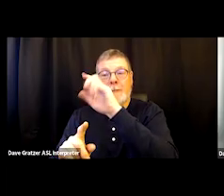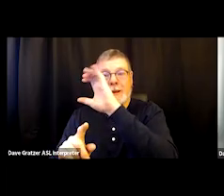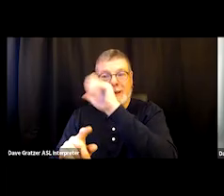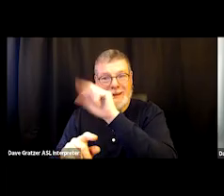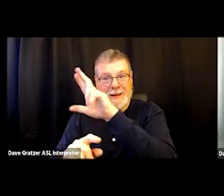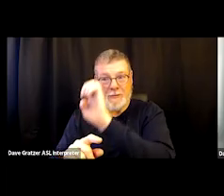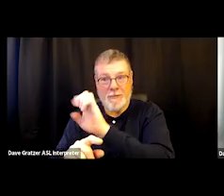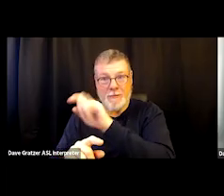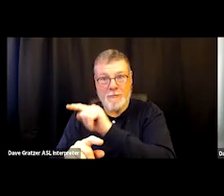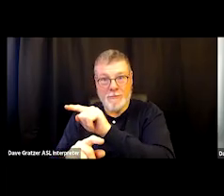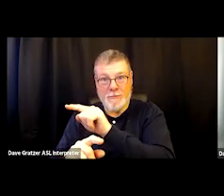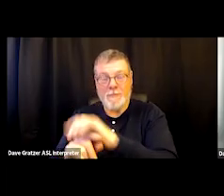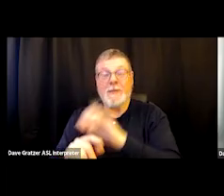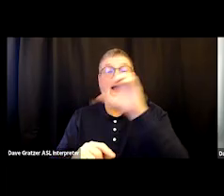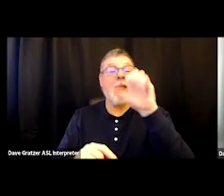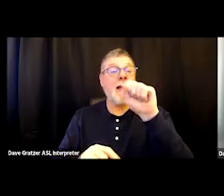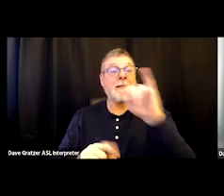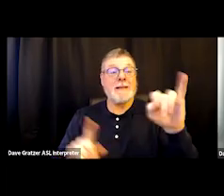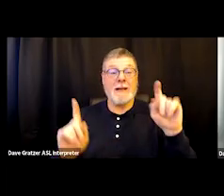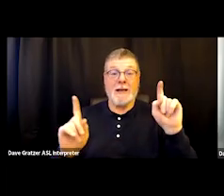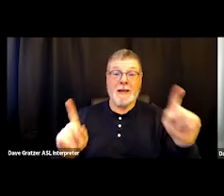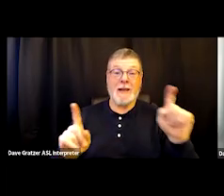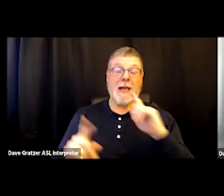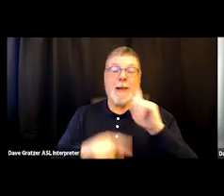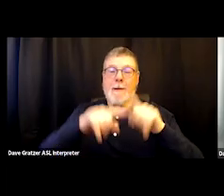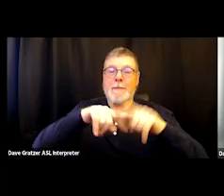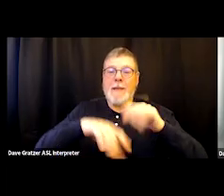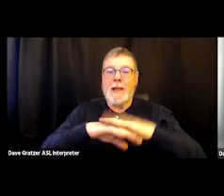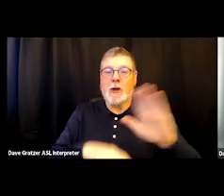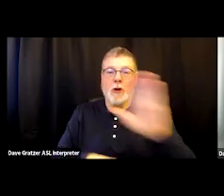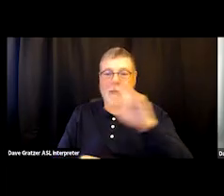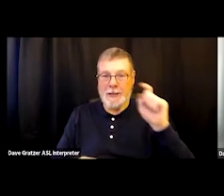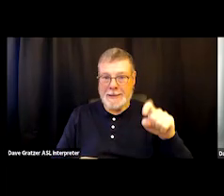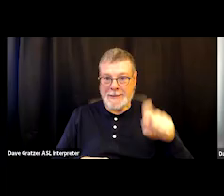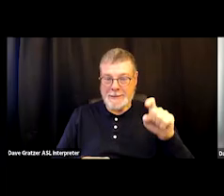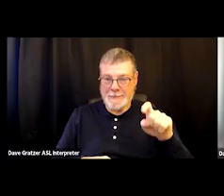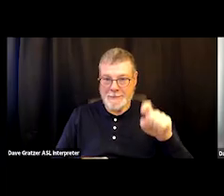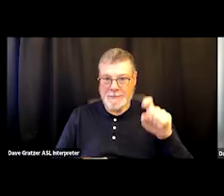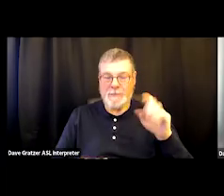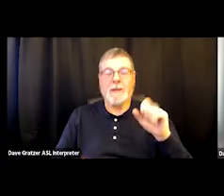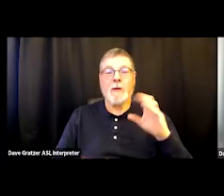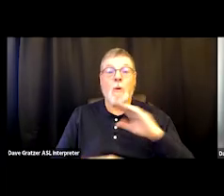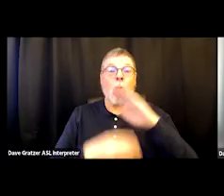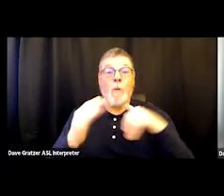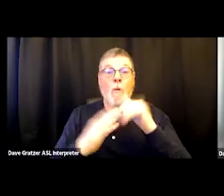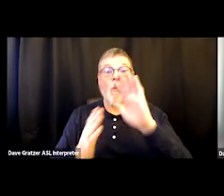For SSI, the eligibility is based on needs. So it's a needs-based program so all the resources and income